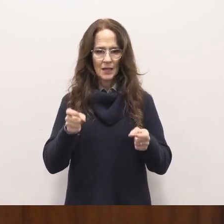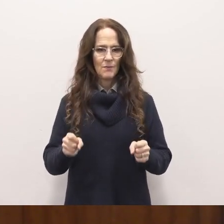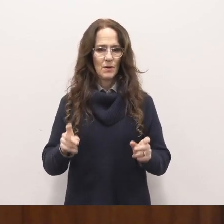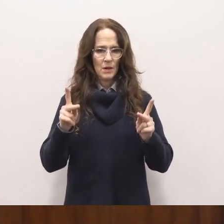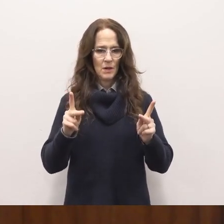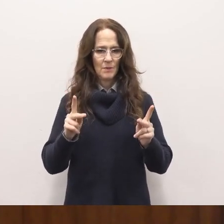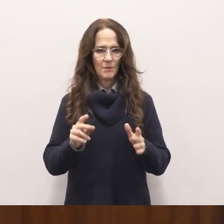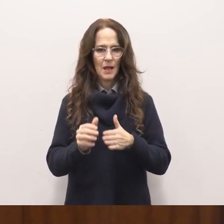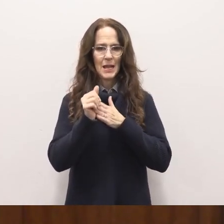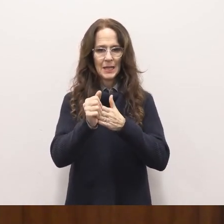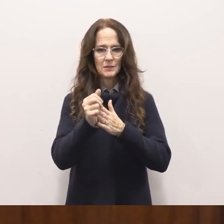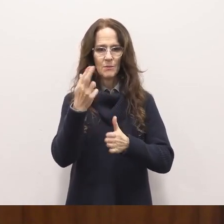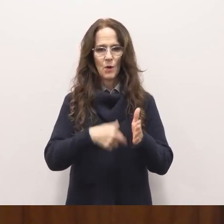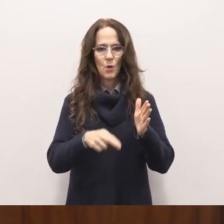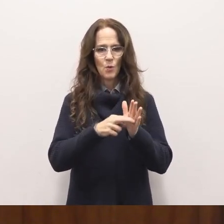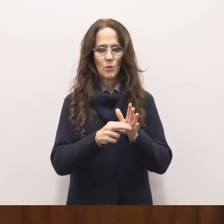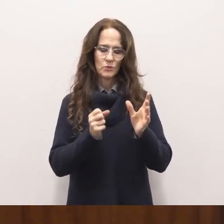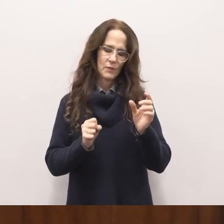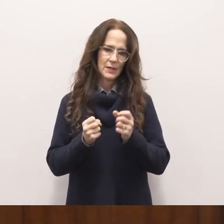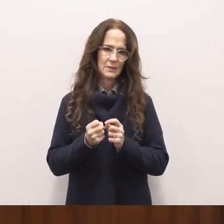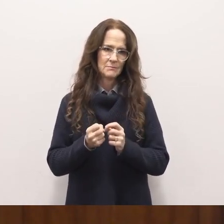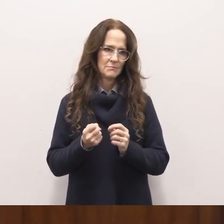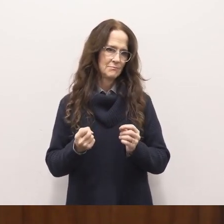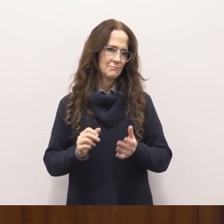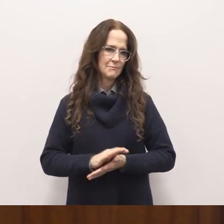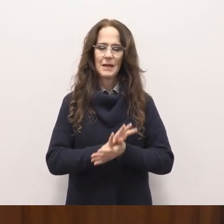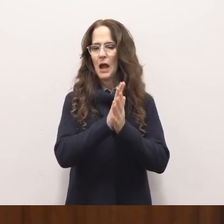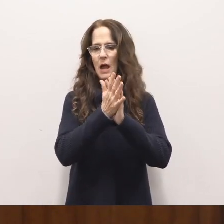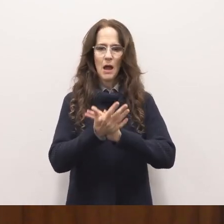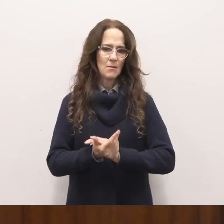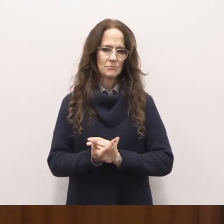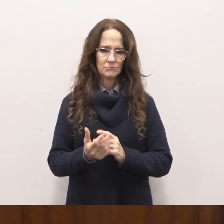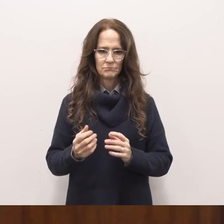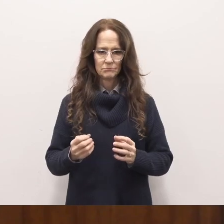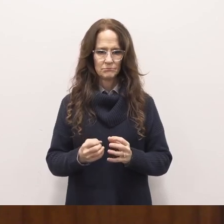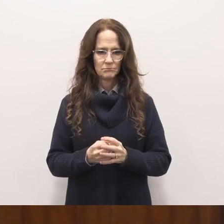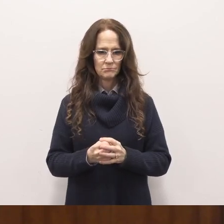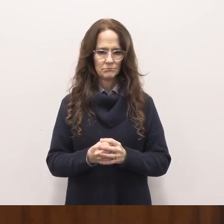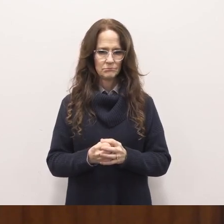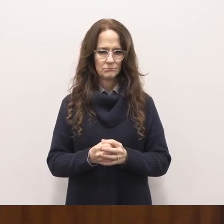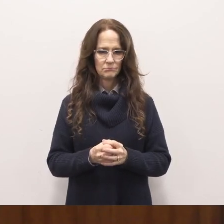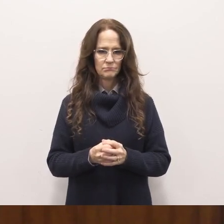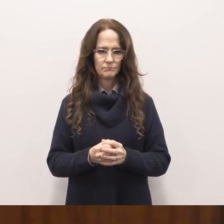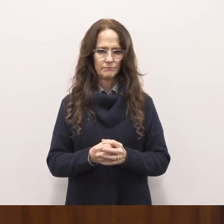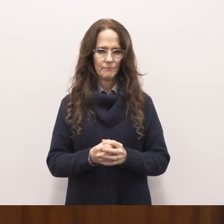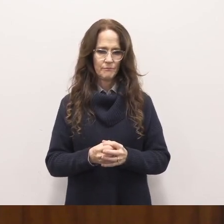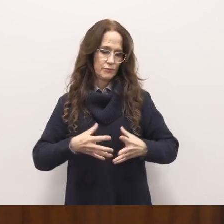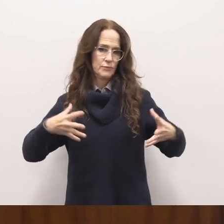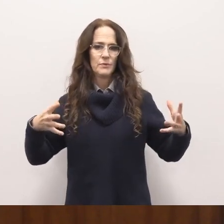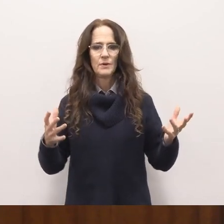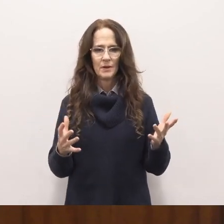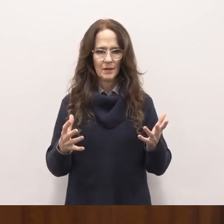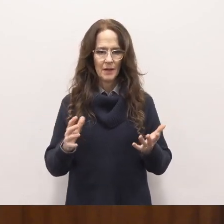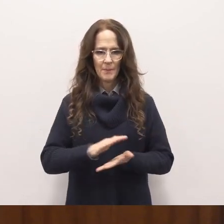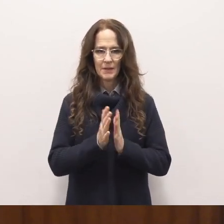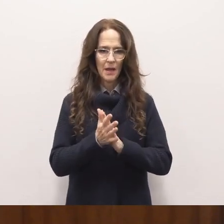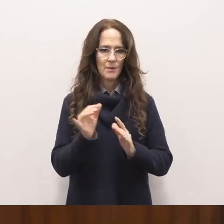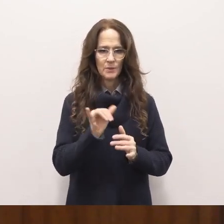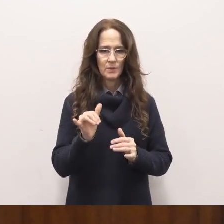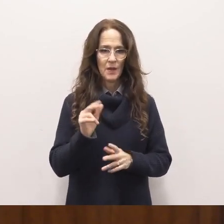in leadership roles so that they can flourish into the leader that they have always wanted to become. But then you also have people that have known